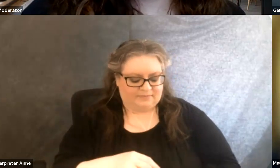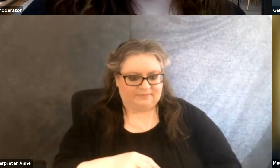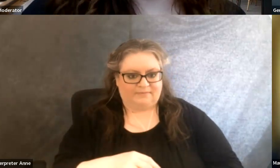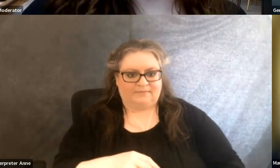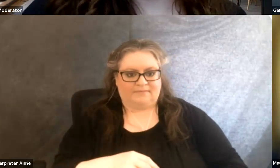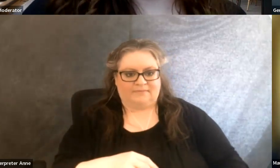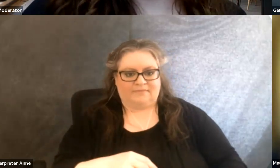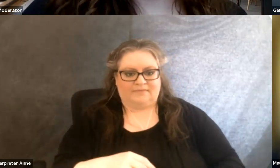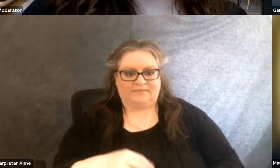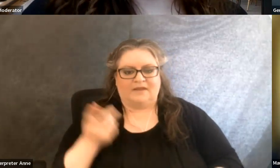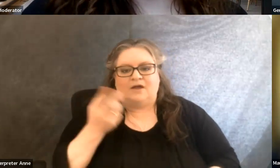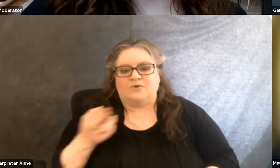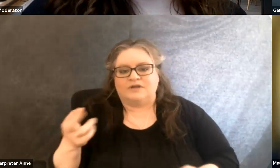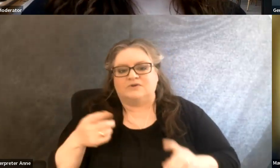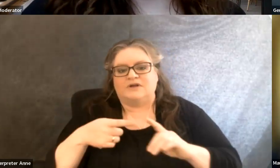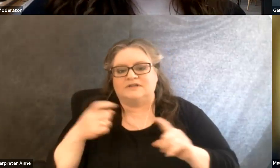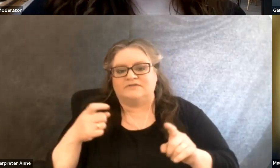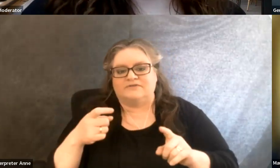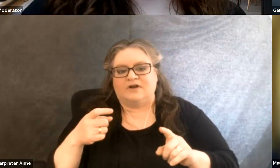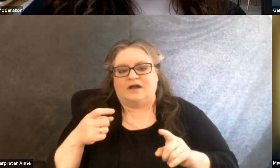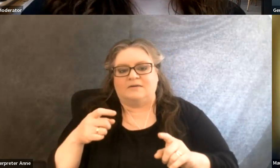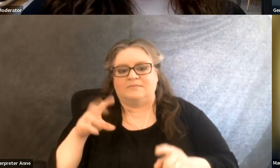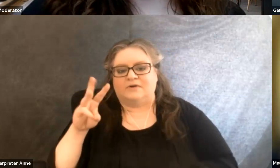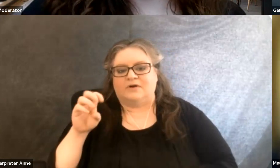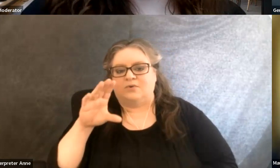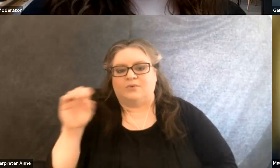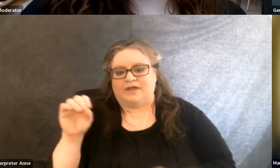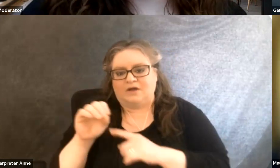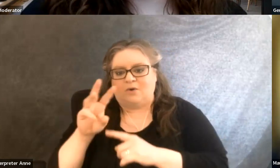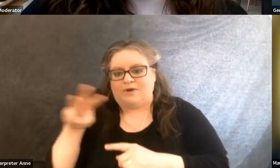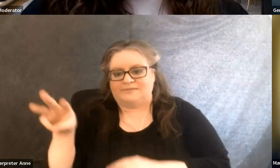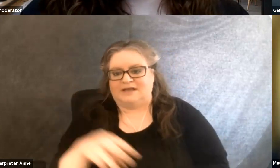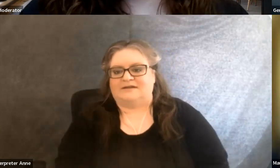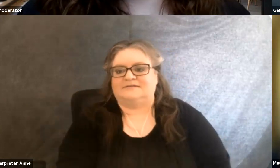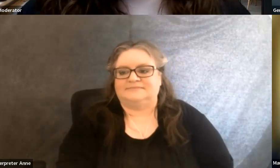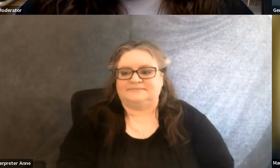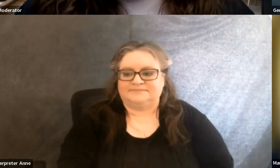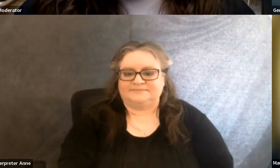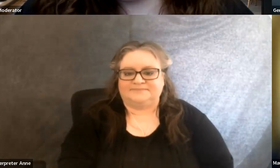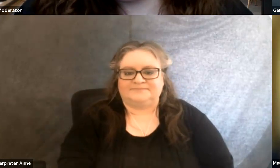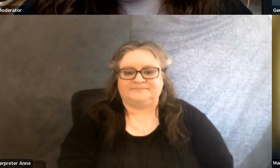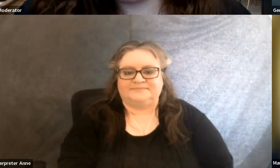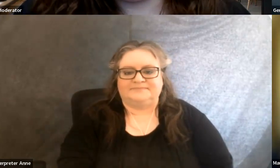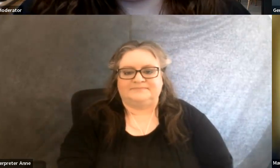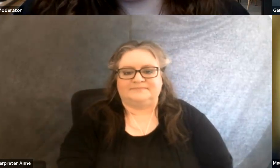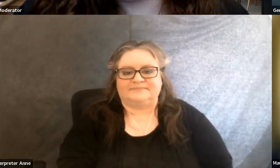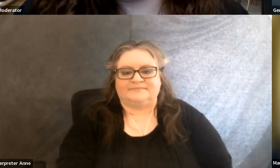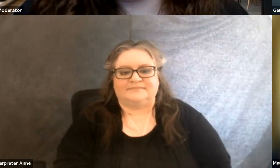just resources from, of course, from the WeCo website. Maureen: And there is